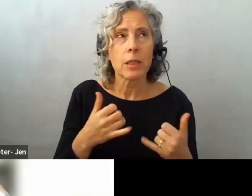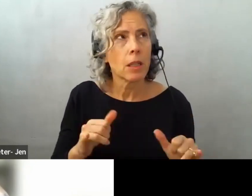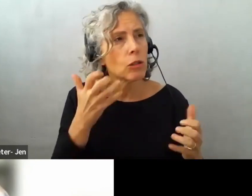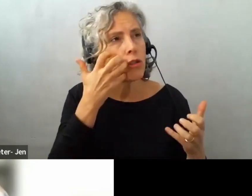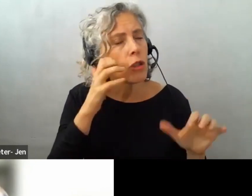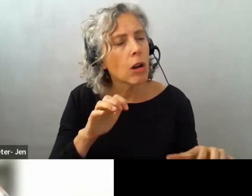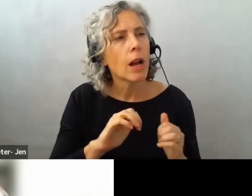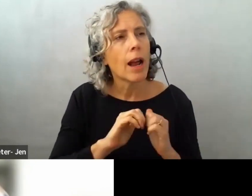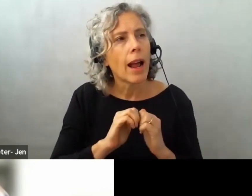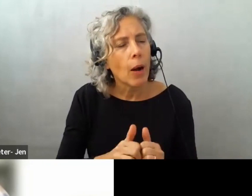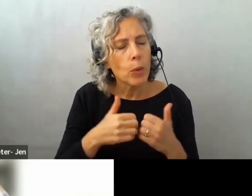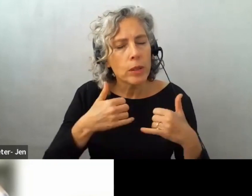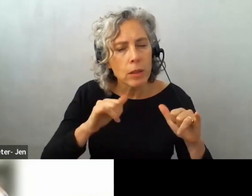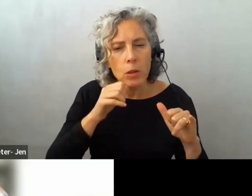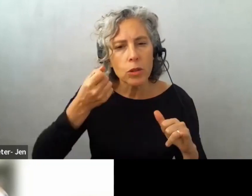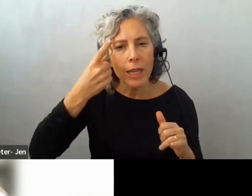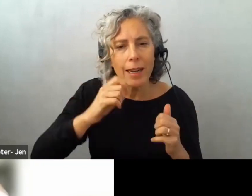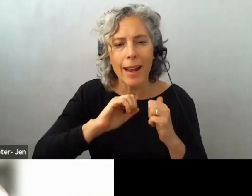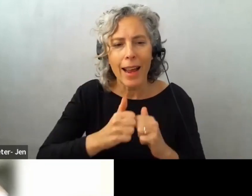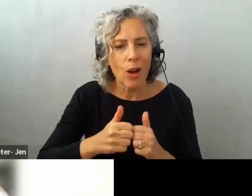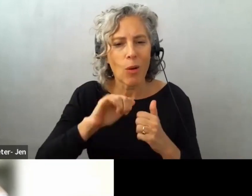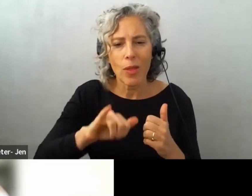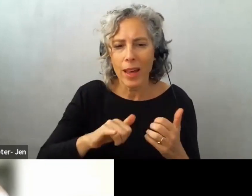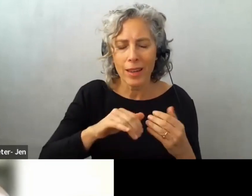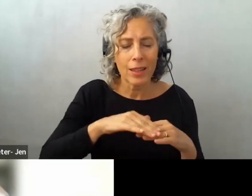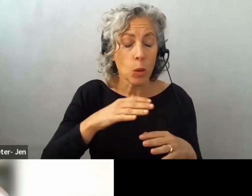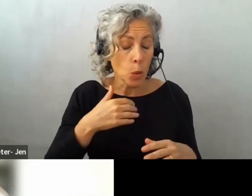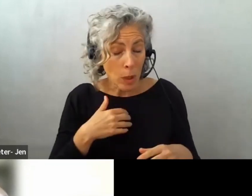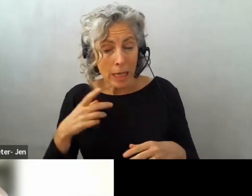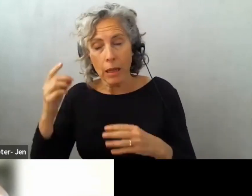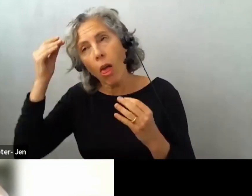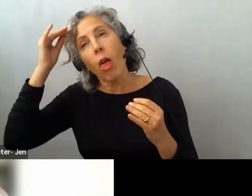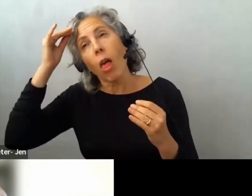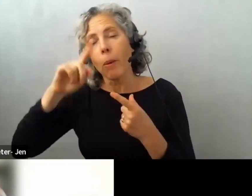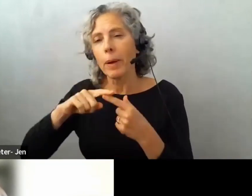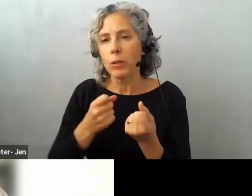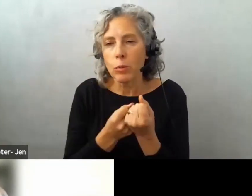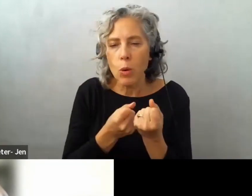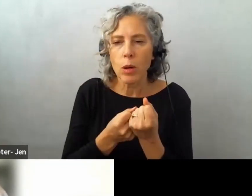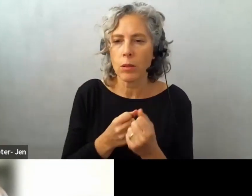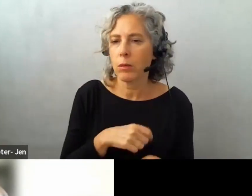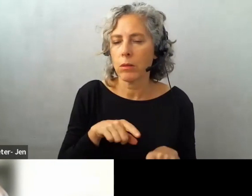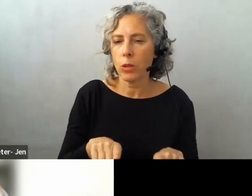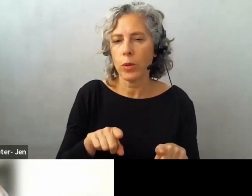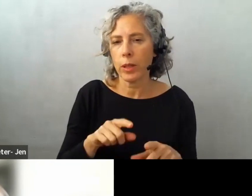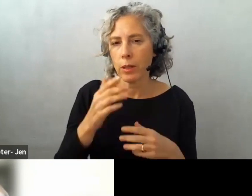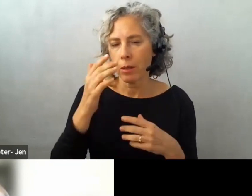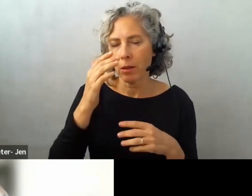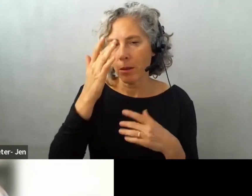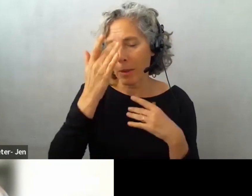these things play out. Even though we spent a lot of time thinking about supports support during this pandemic. We haven't